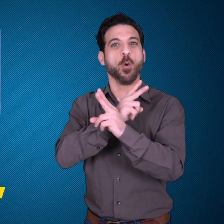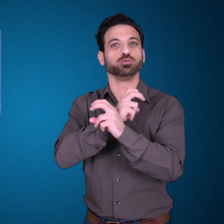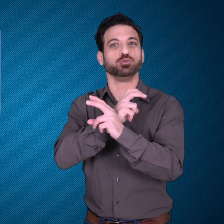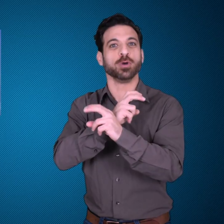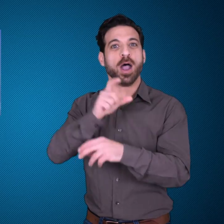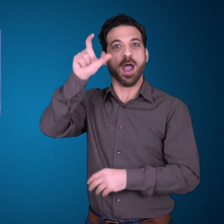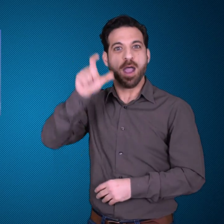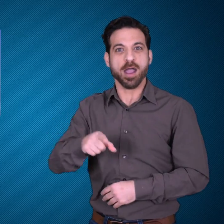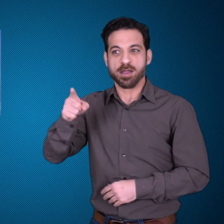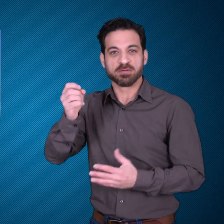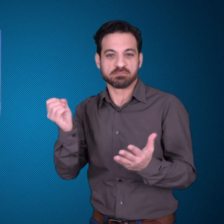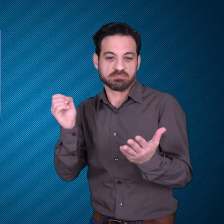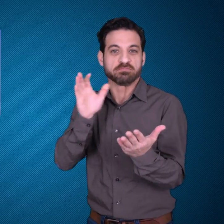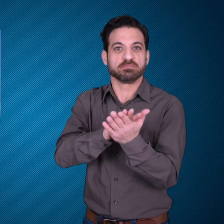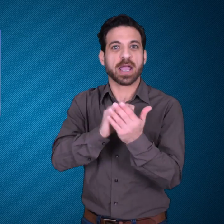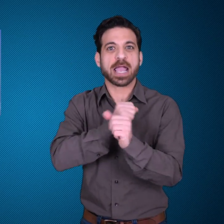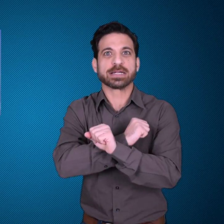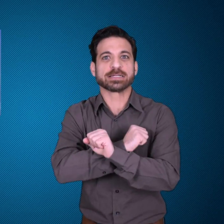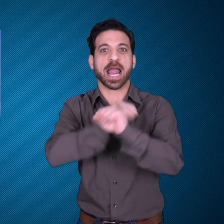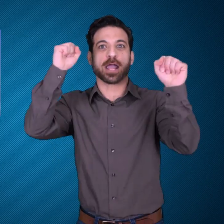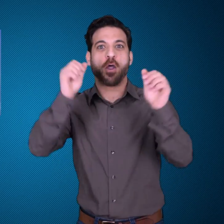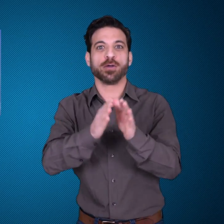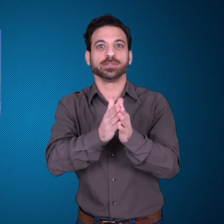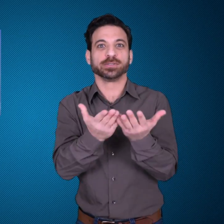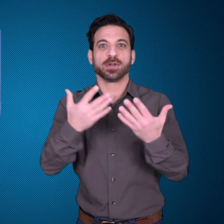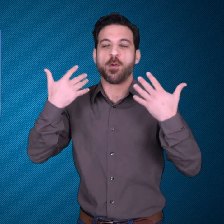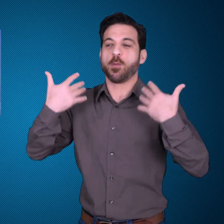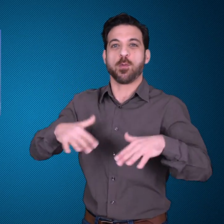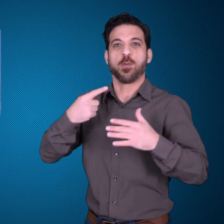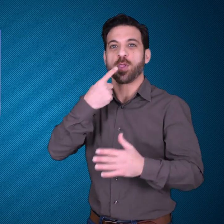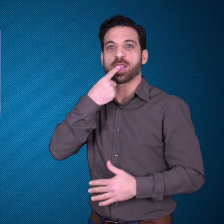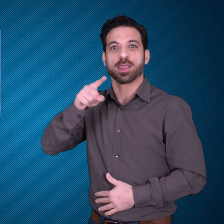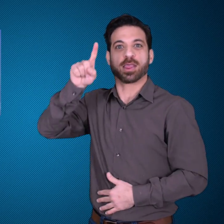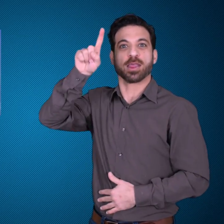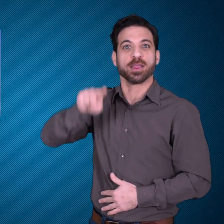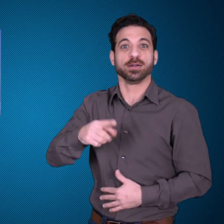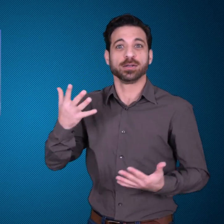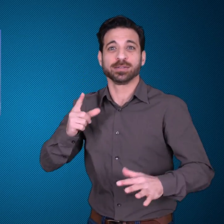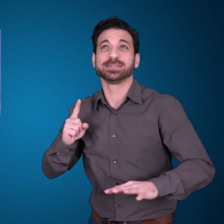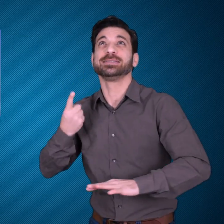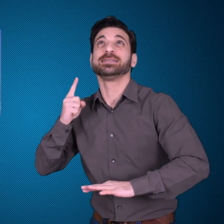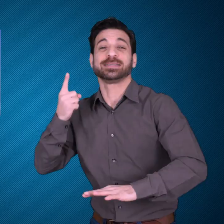An Austrian daredevil plummeted into the